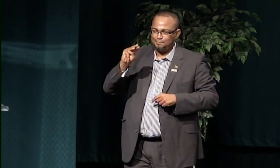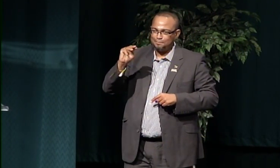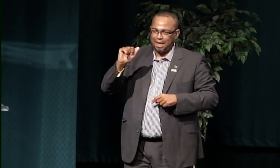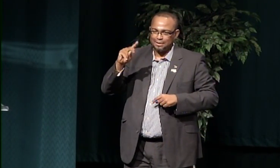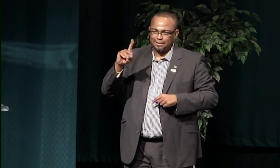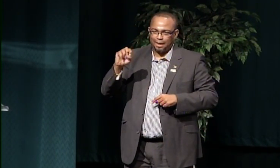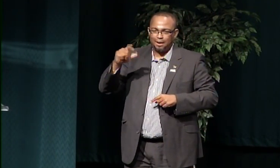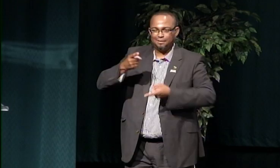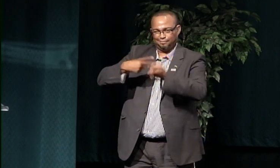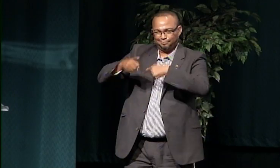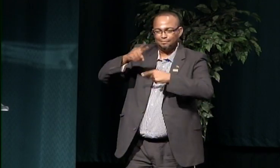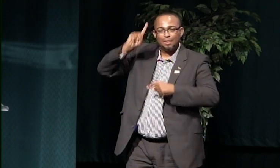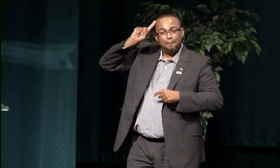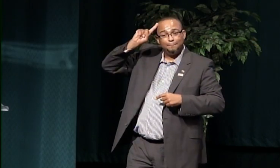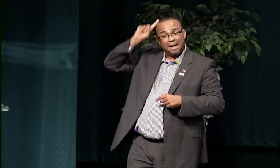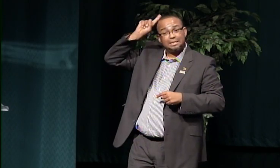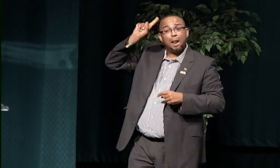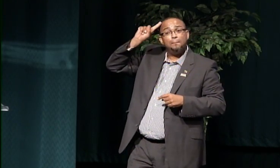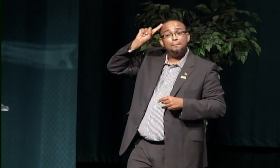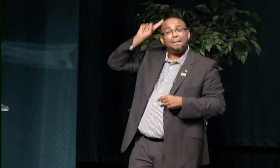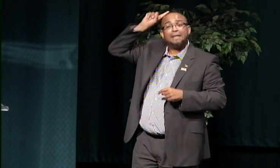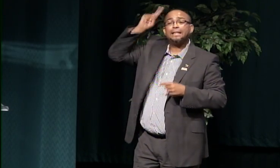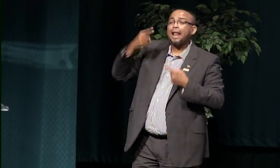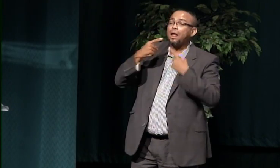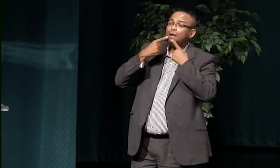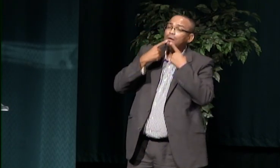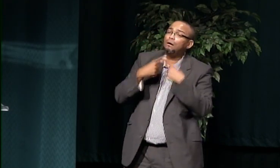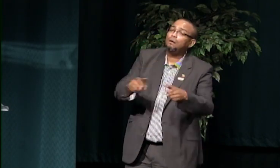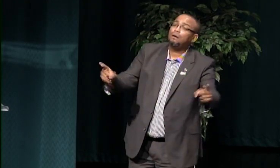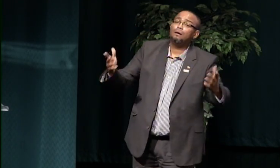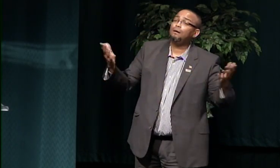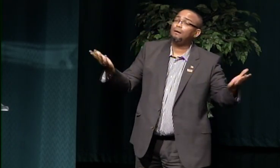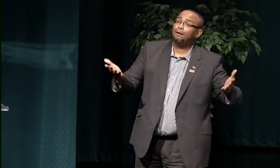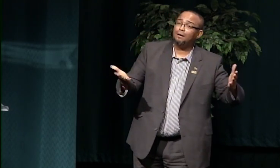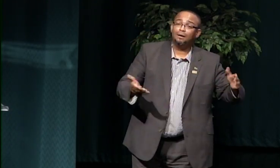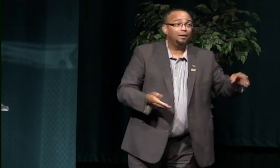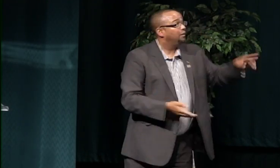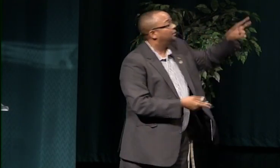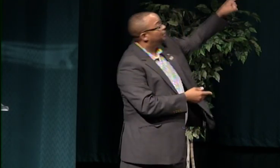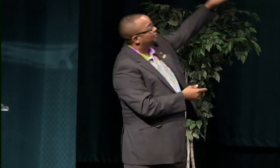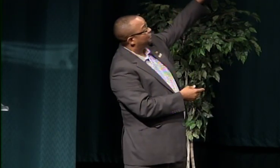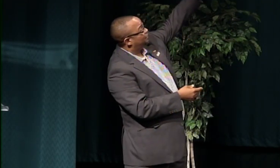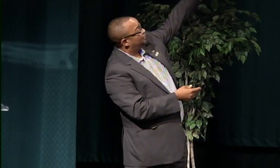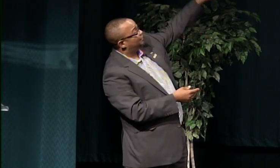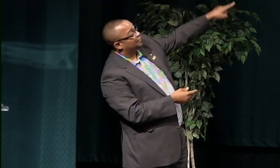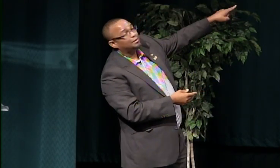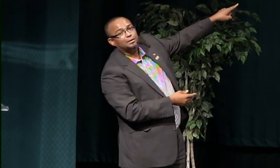So Nelson Mandela made a statement